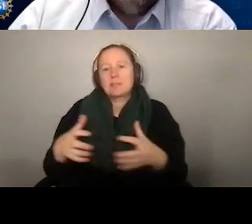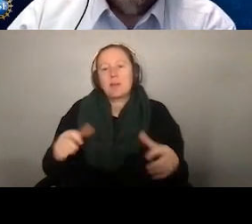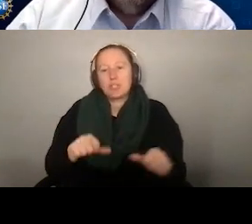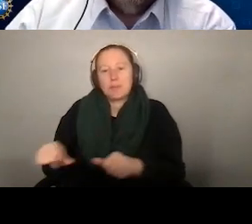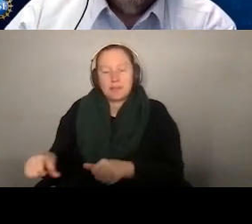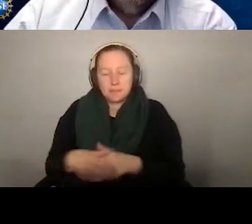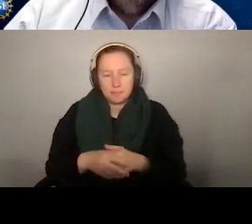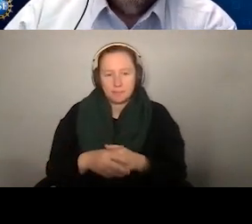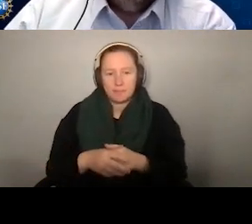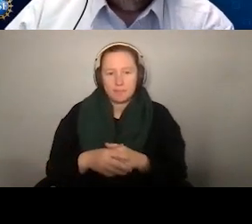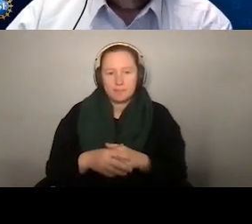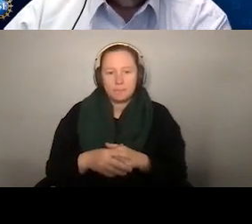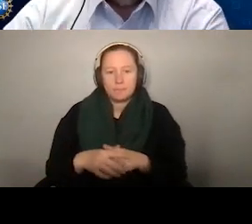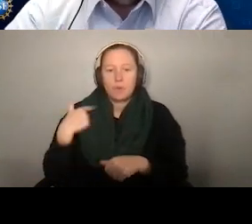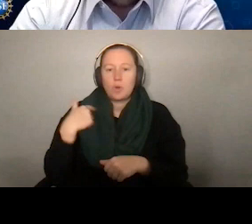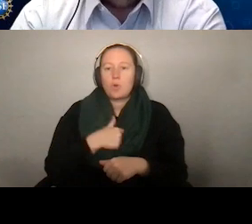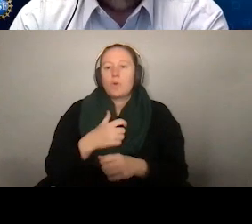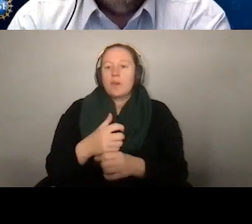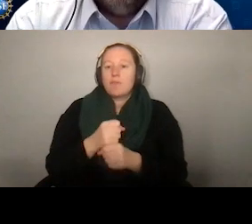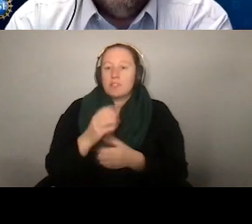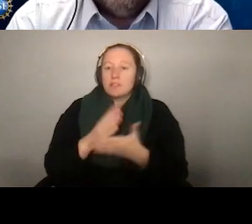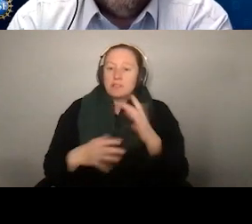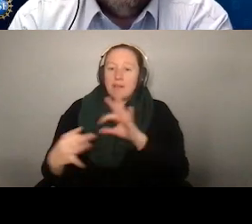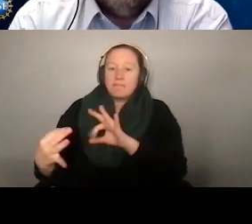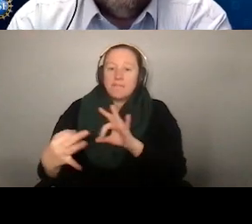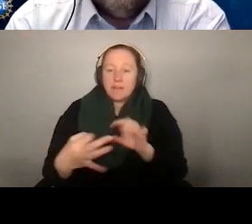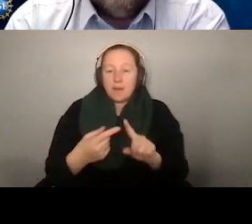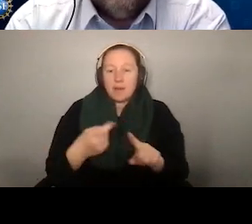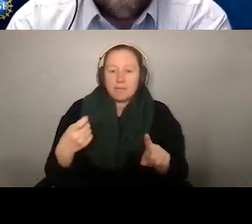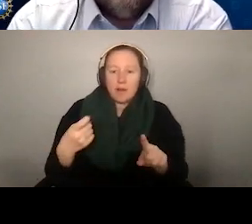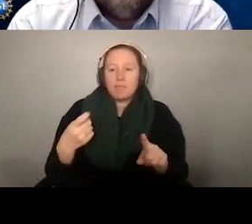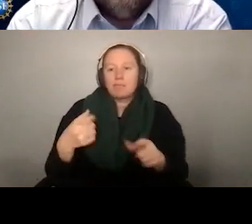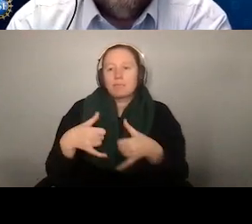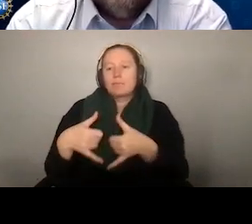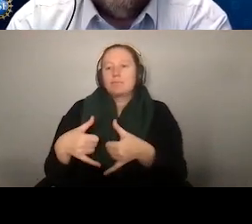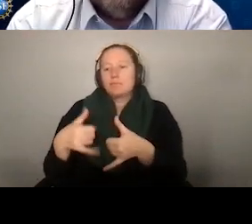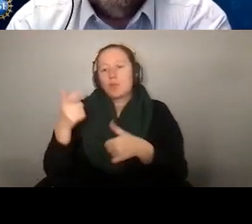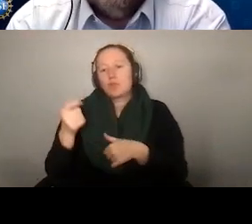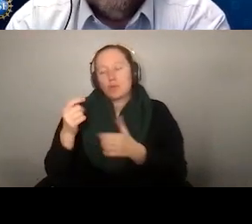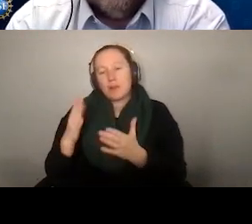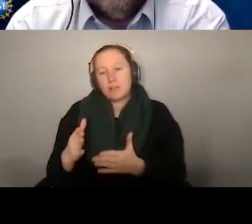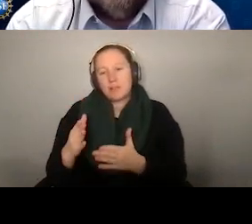We have received some feedback from some grantees on constraints that prevent their organization from using pay.gov.